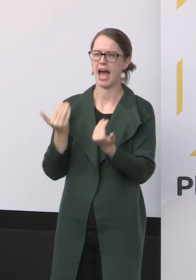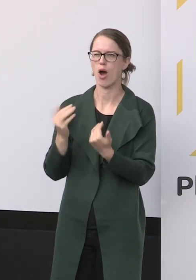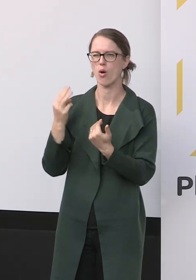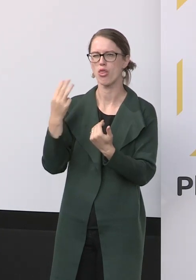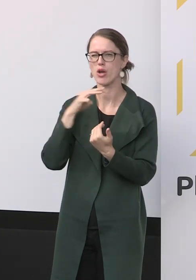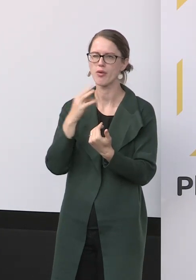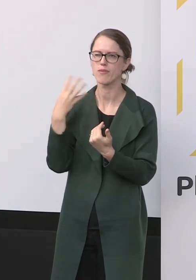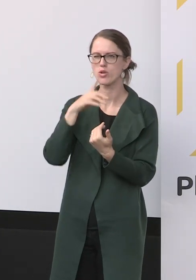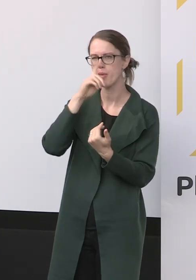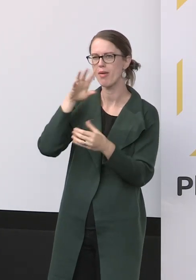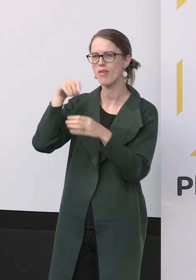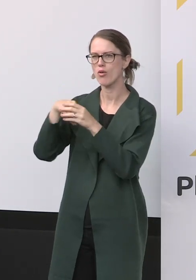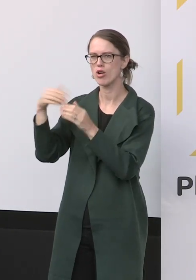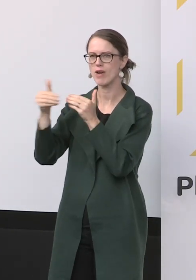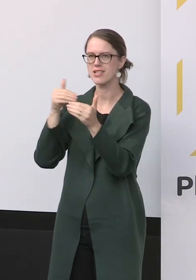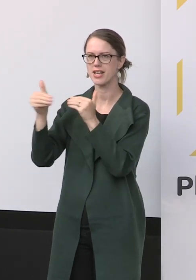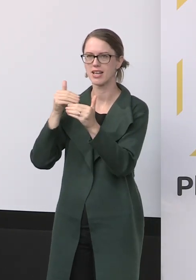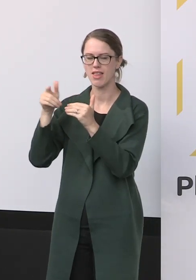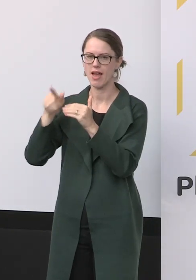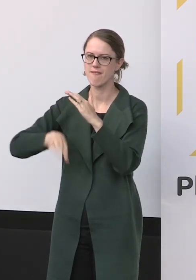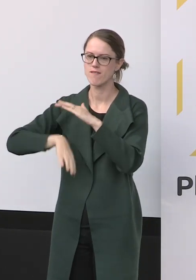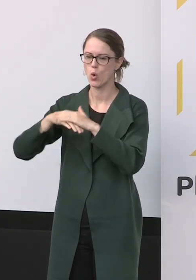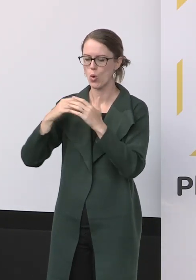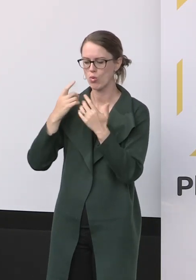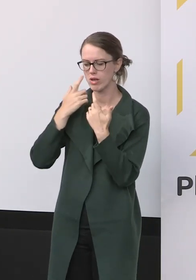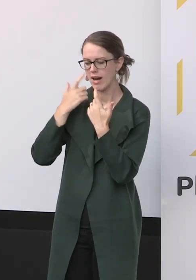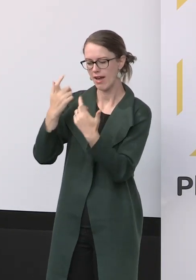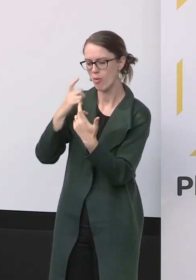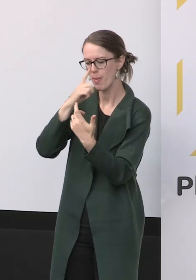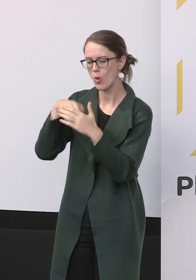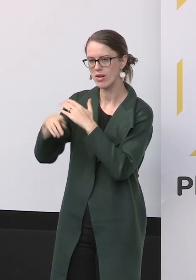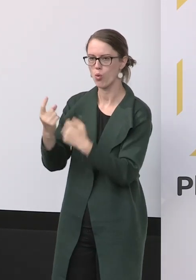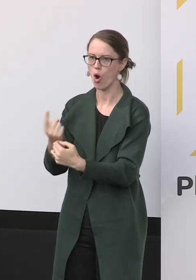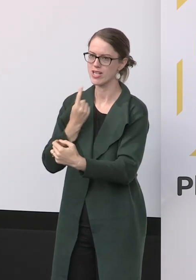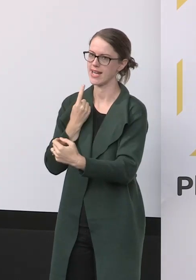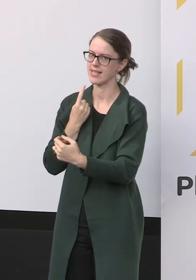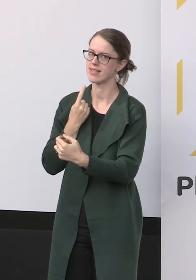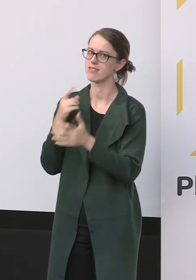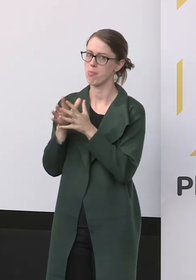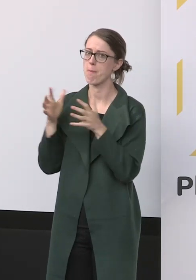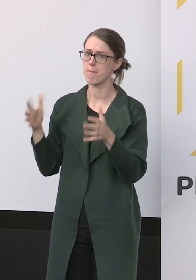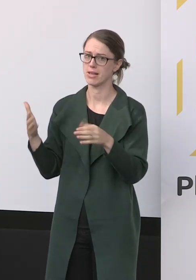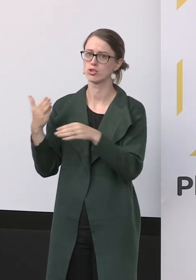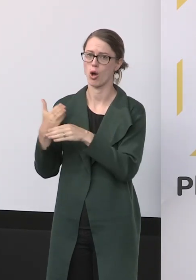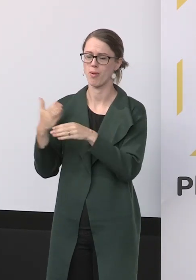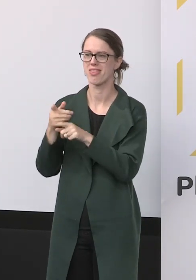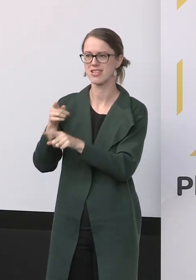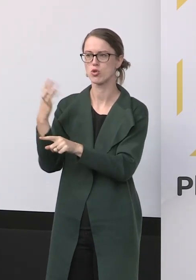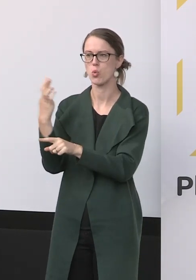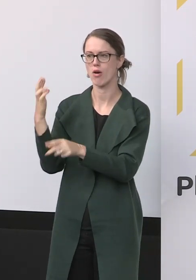people involved in those arrangements. It's still somewhere between 300 and 400